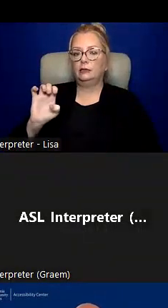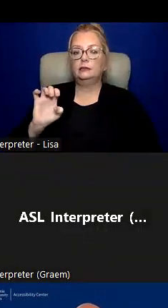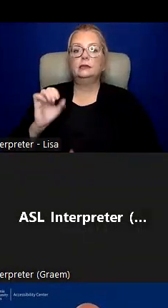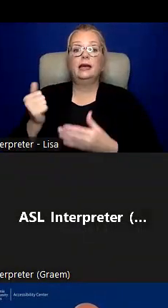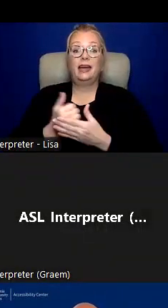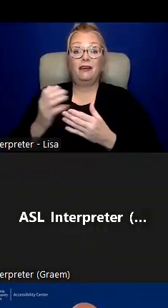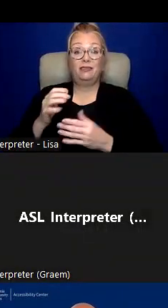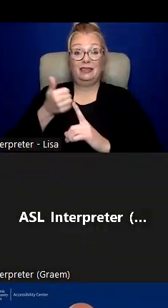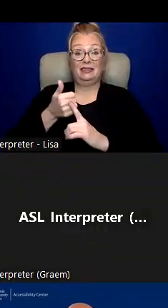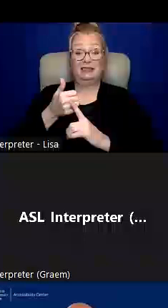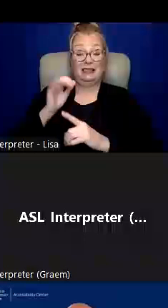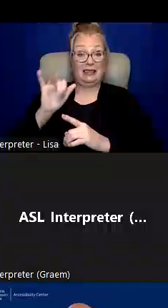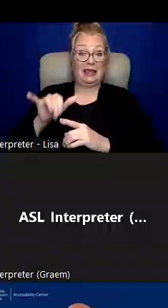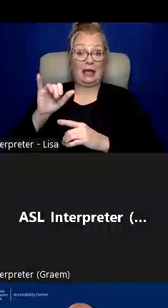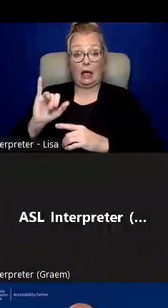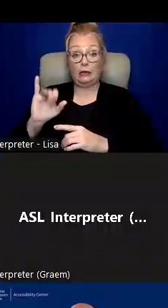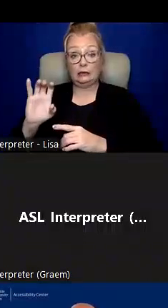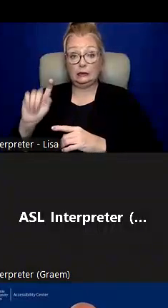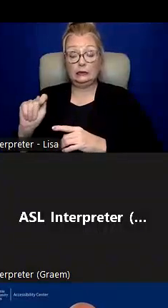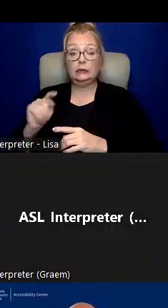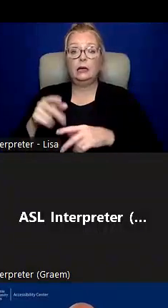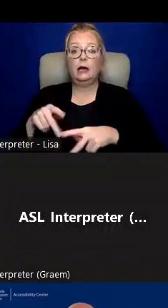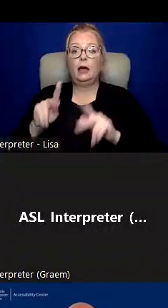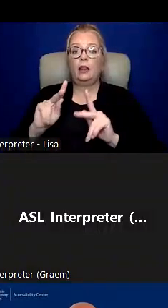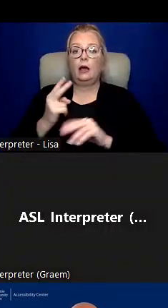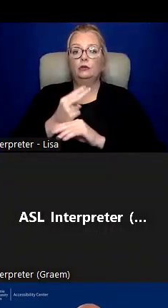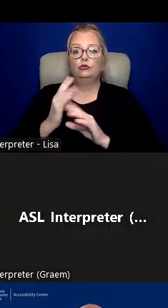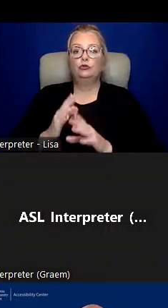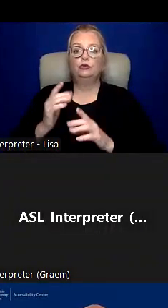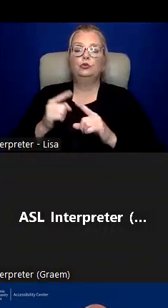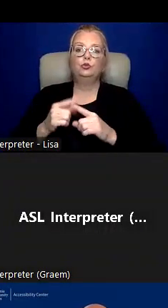to directly interact with the technologies.